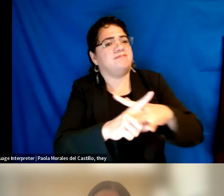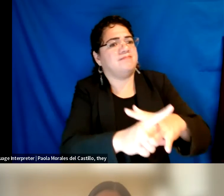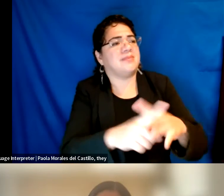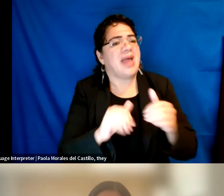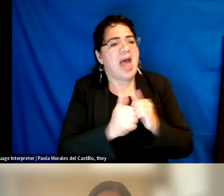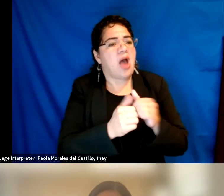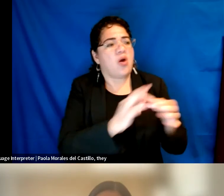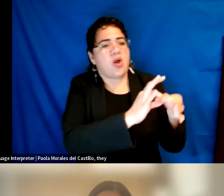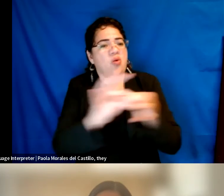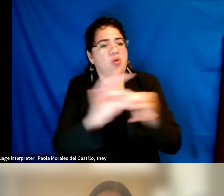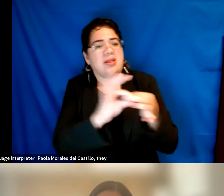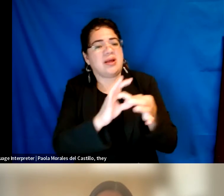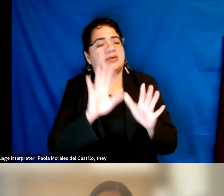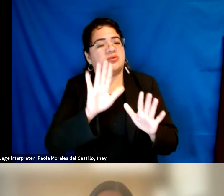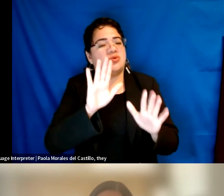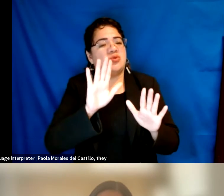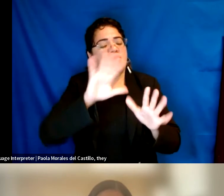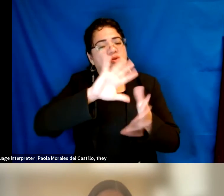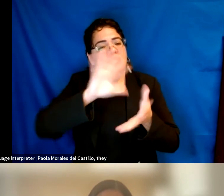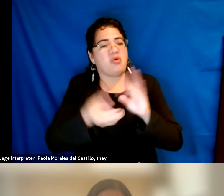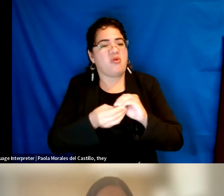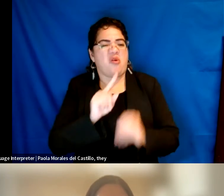Annabelle Lolinco (she/her): Thank you.